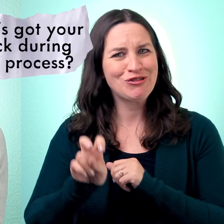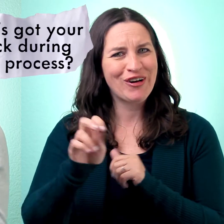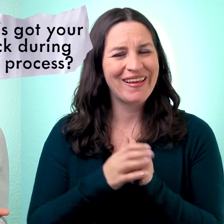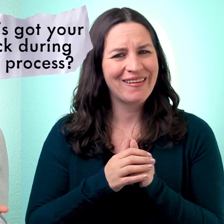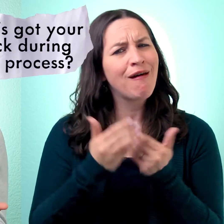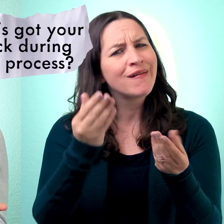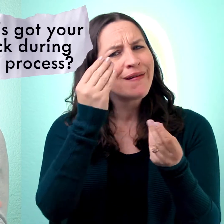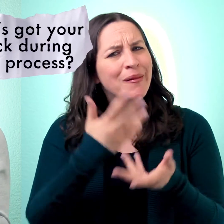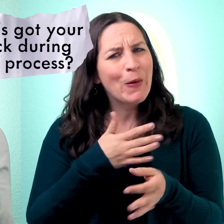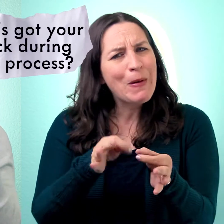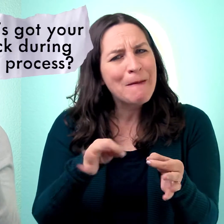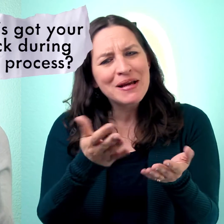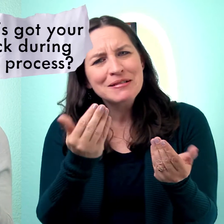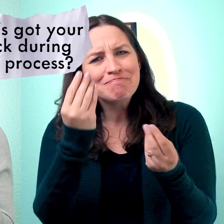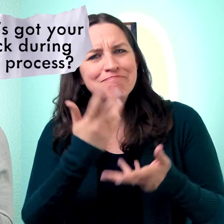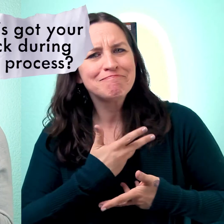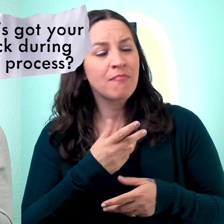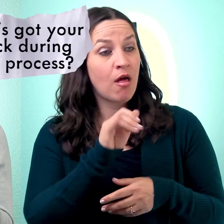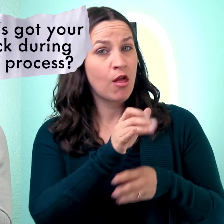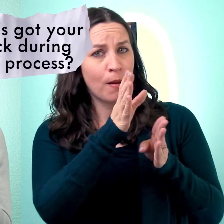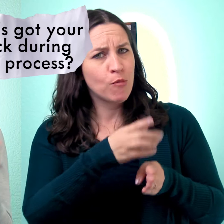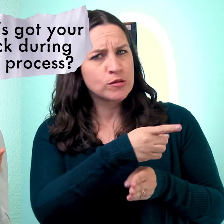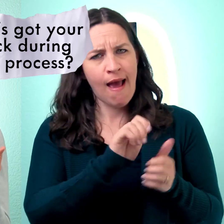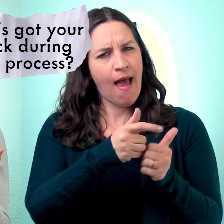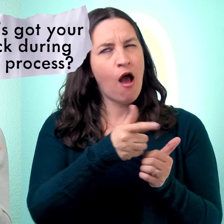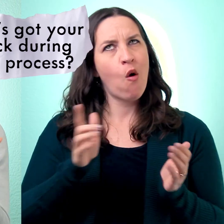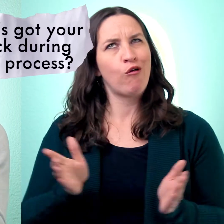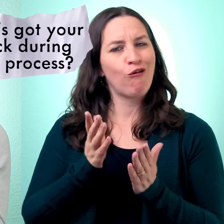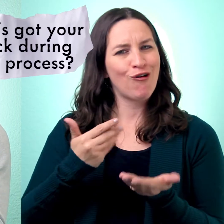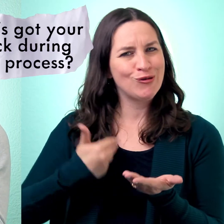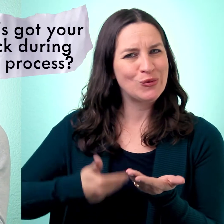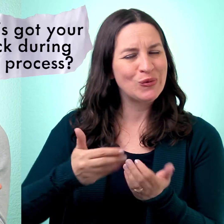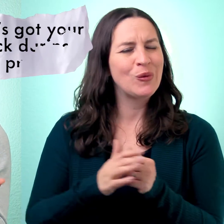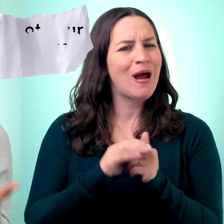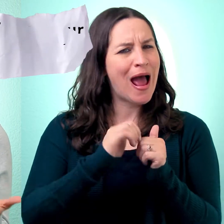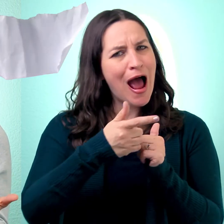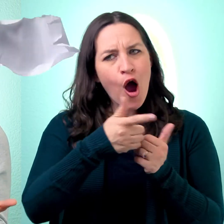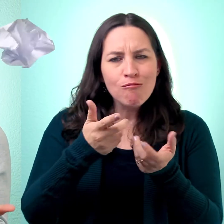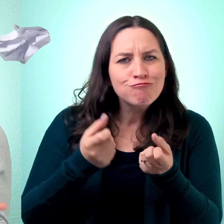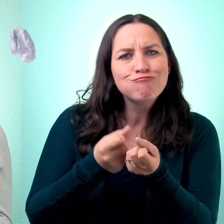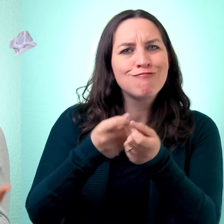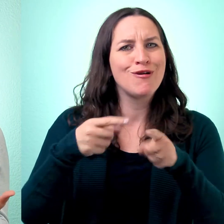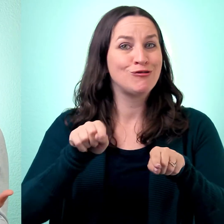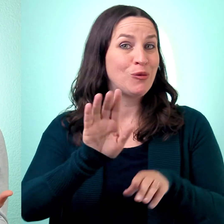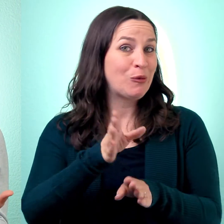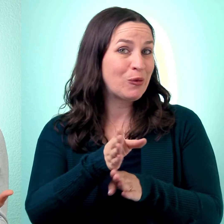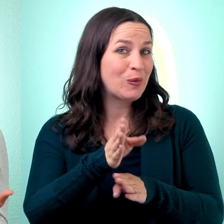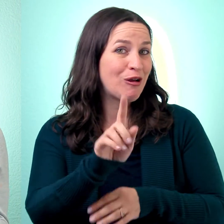Think about those people and drop a comment below about what about them has encouraged you or supported you or pushed you forward in this career.